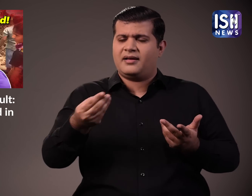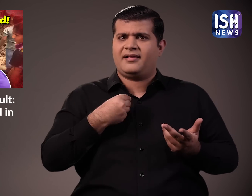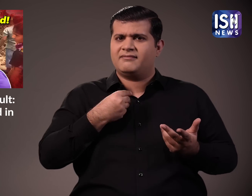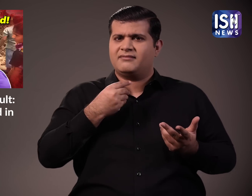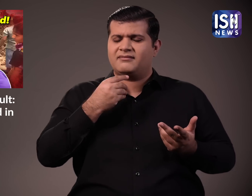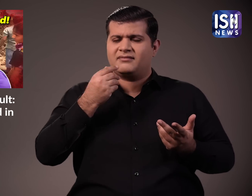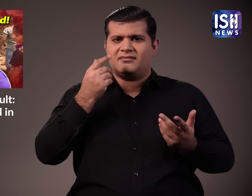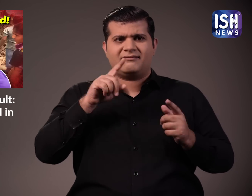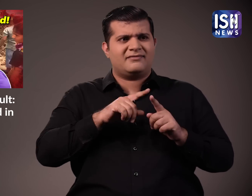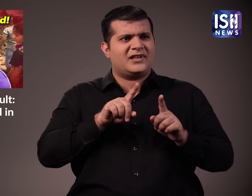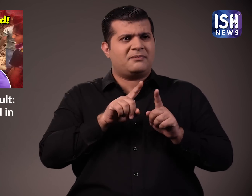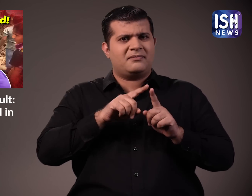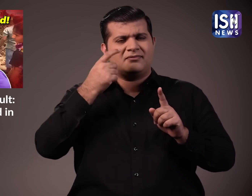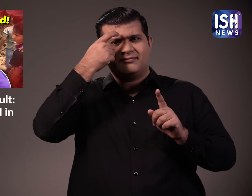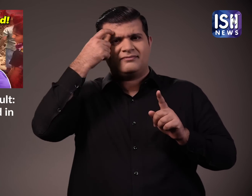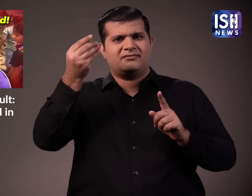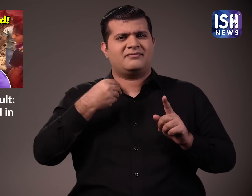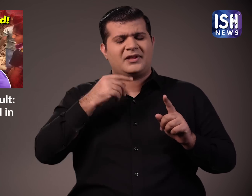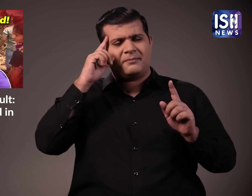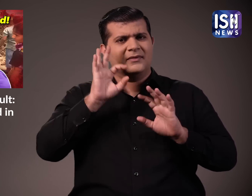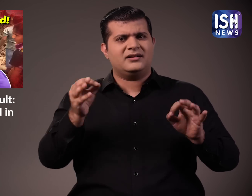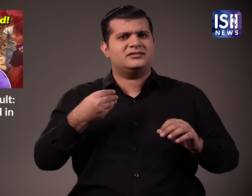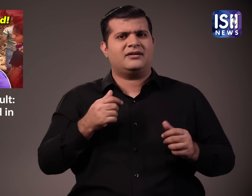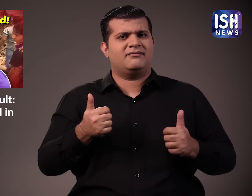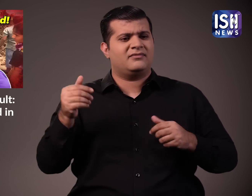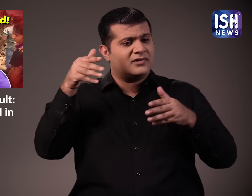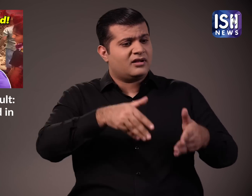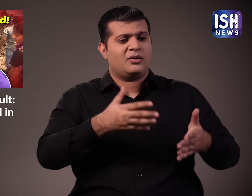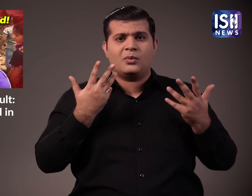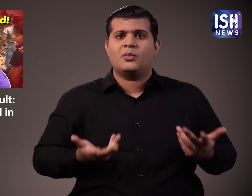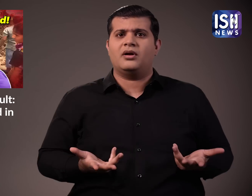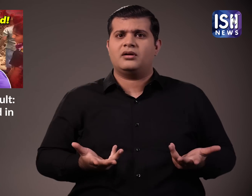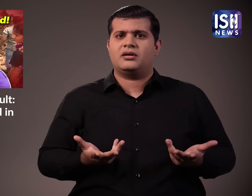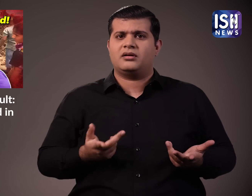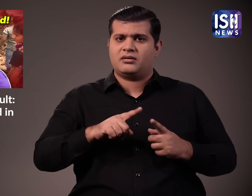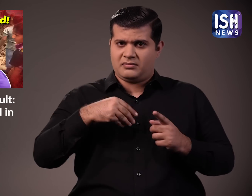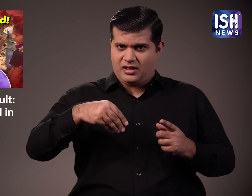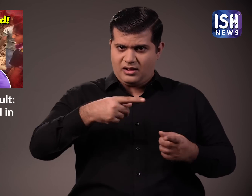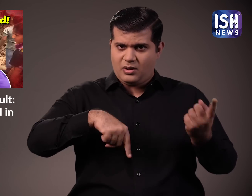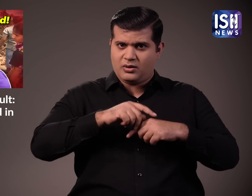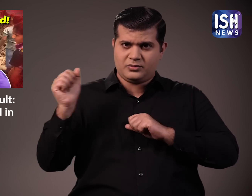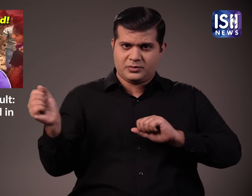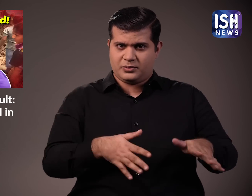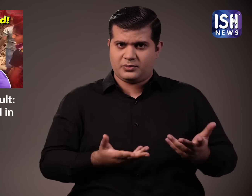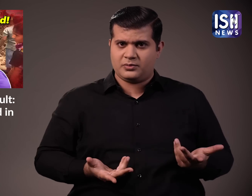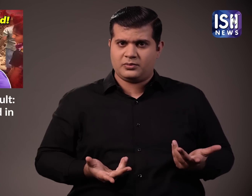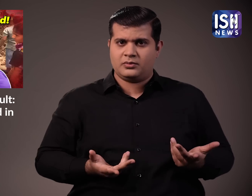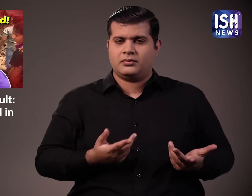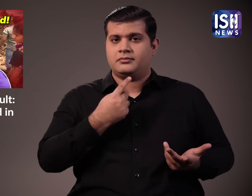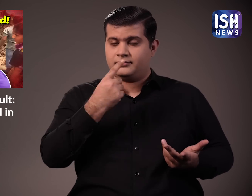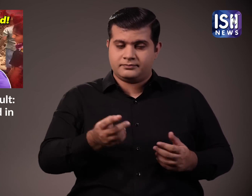Because this will bring back bad memories, disrupt the peace and dirty their place.